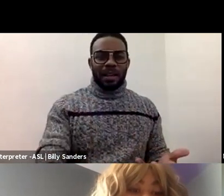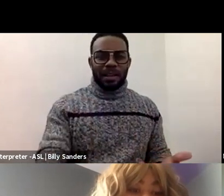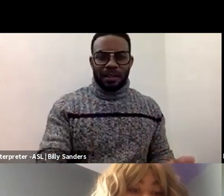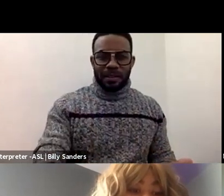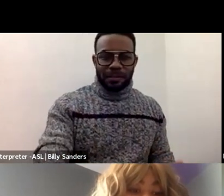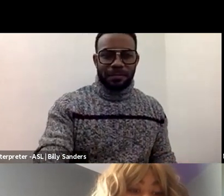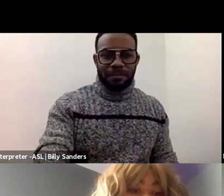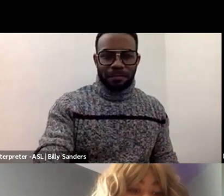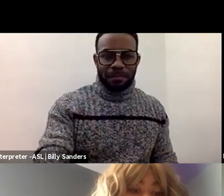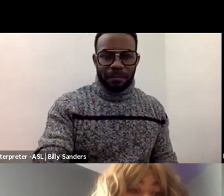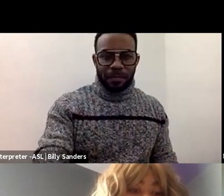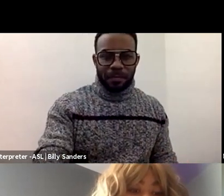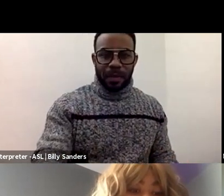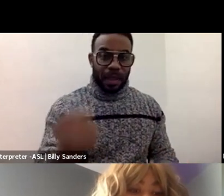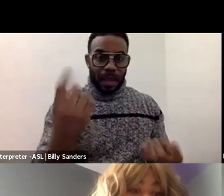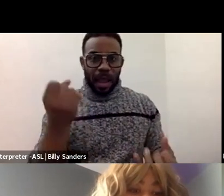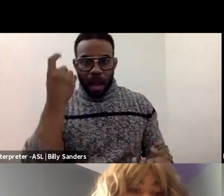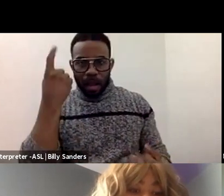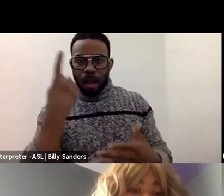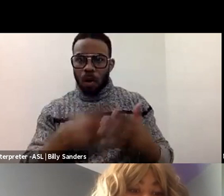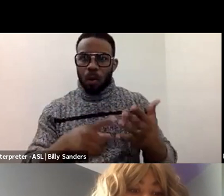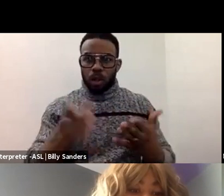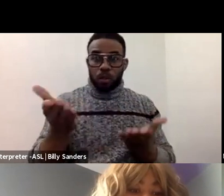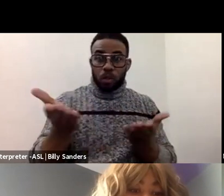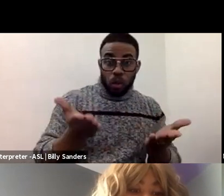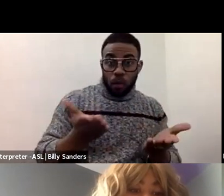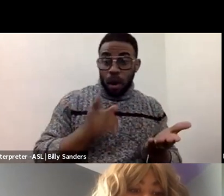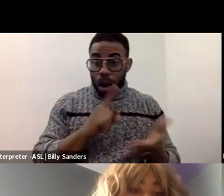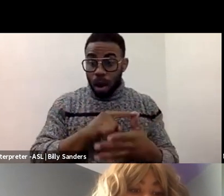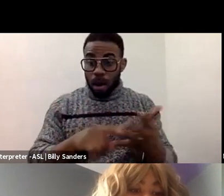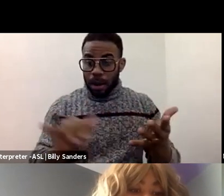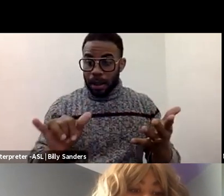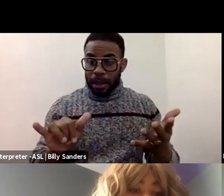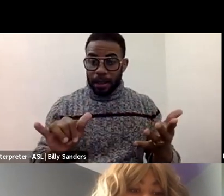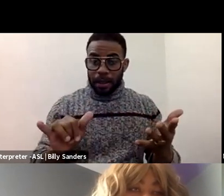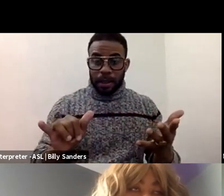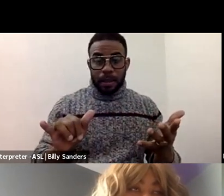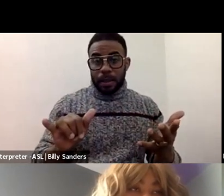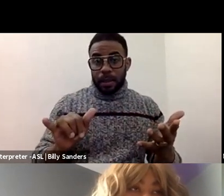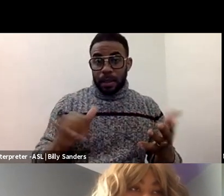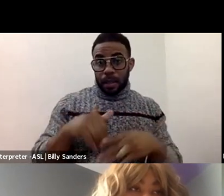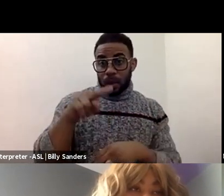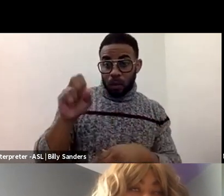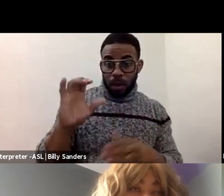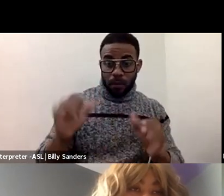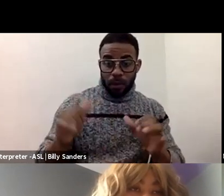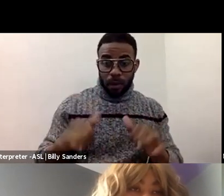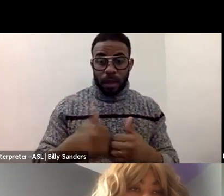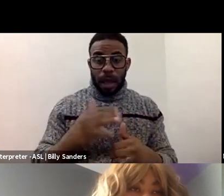lot of like understanding of what your services are like in the US versus how that might reflect